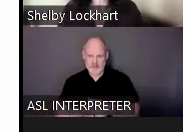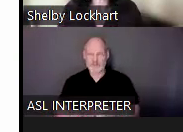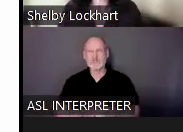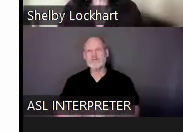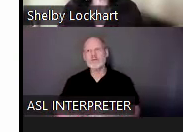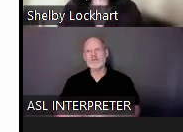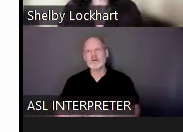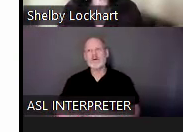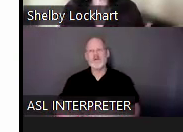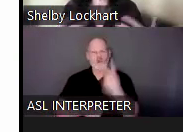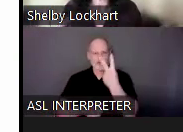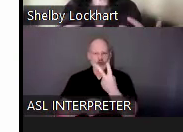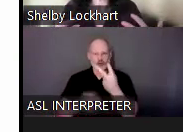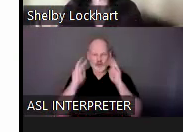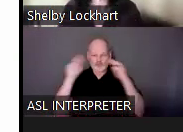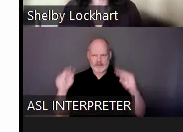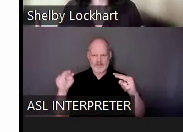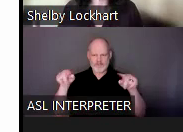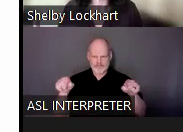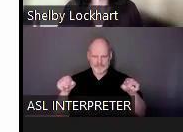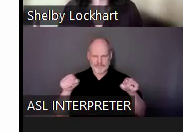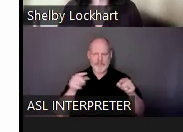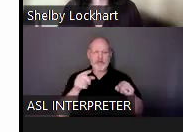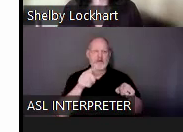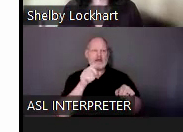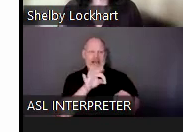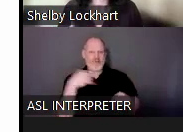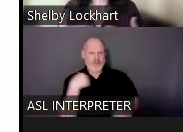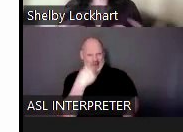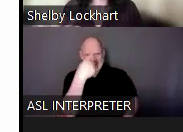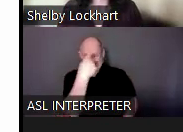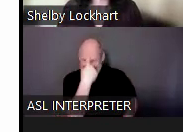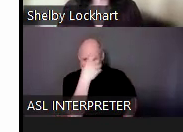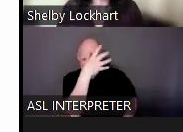those parents who we assume or perceive as being permissive, I would want to go